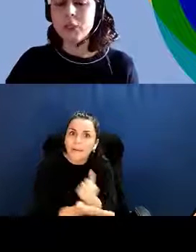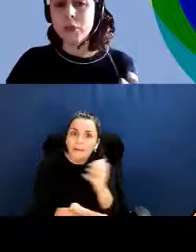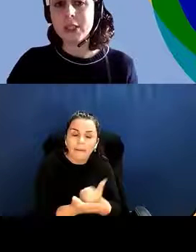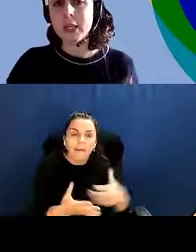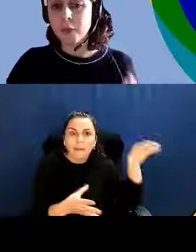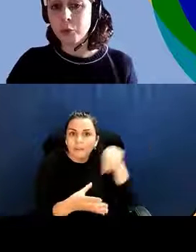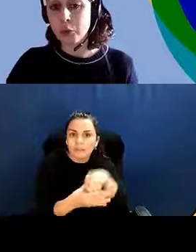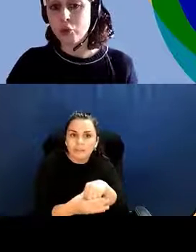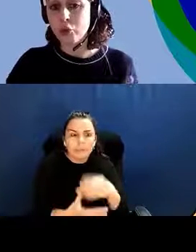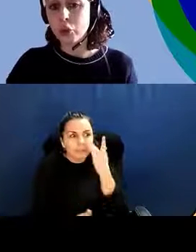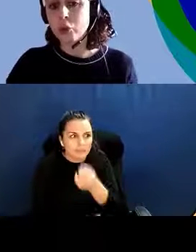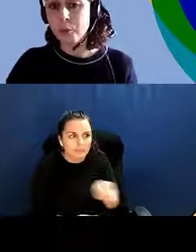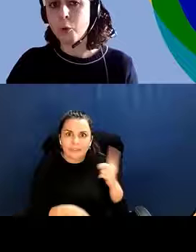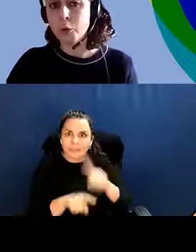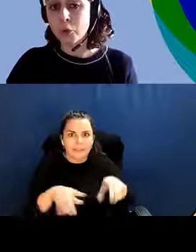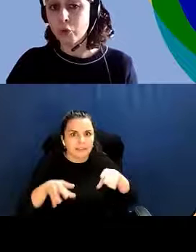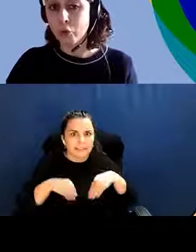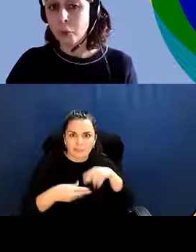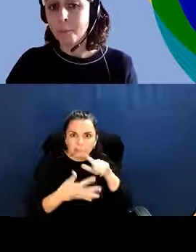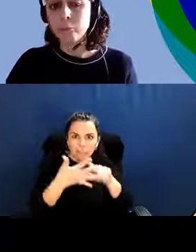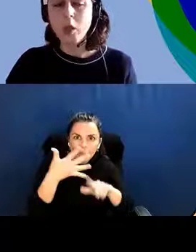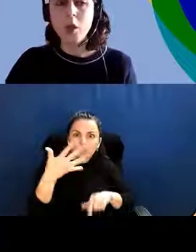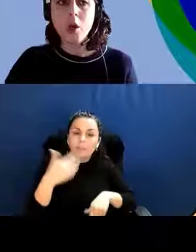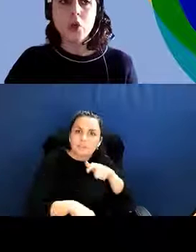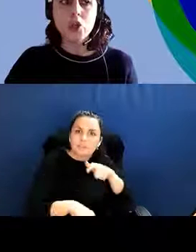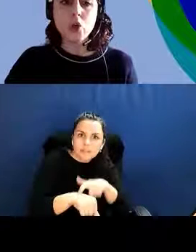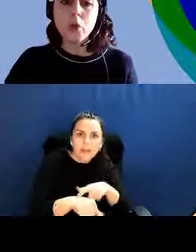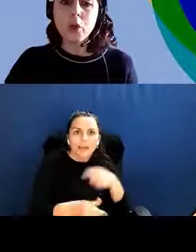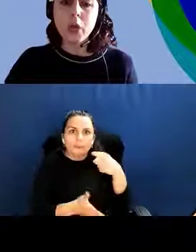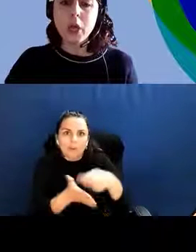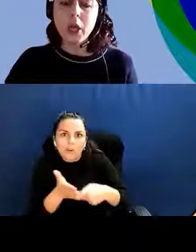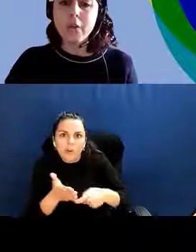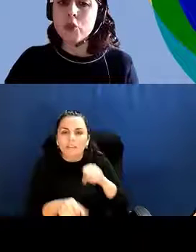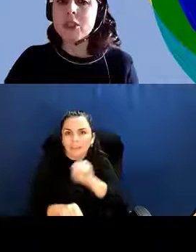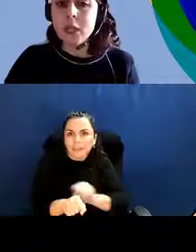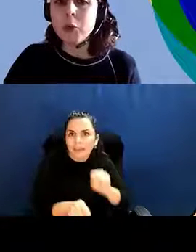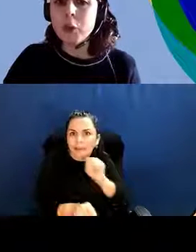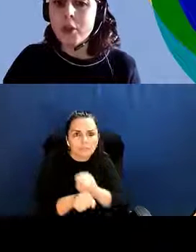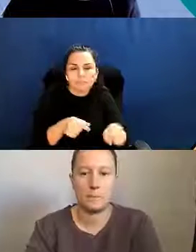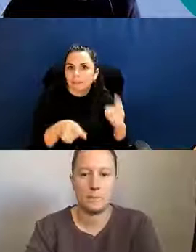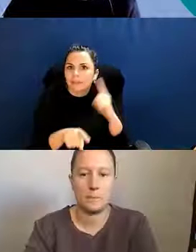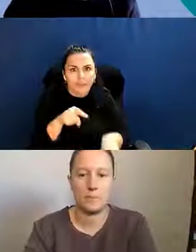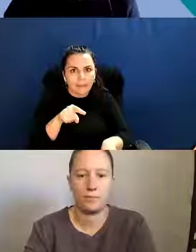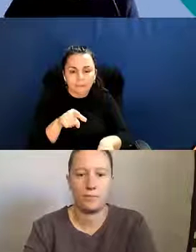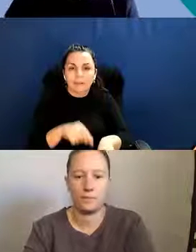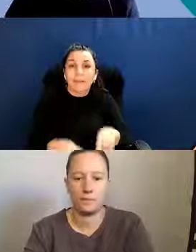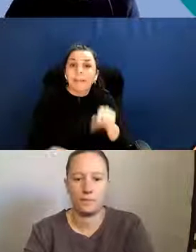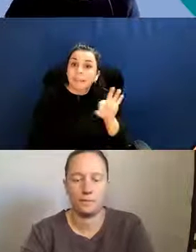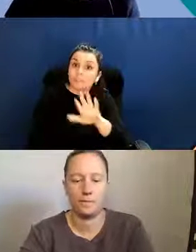for the sake of the research that you're proposing to do. So if your study requires travel to a hospital